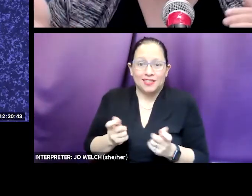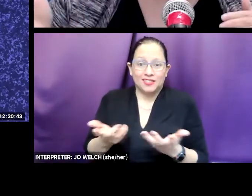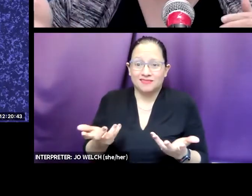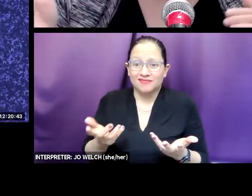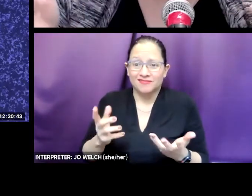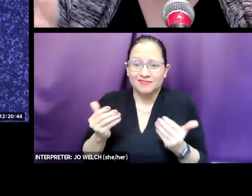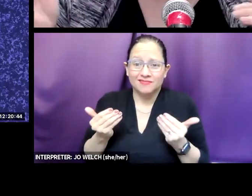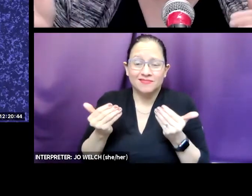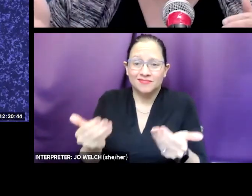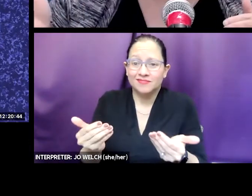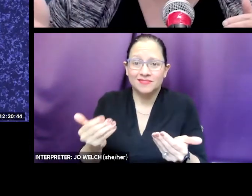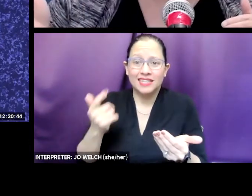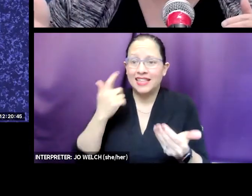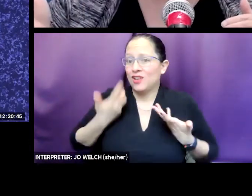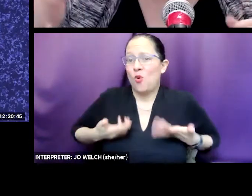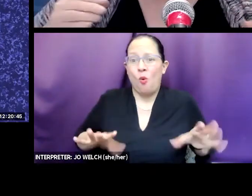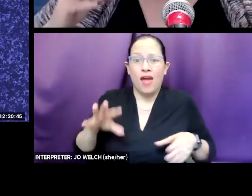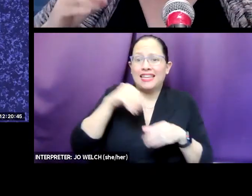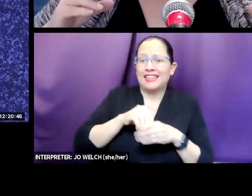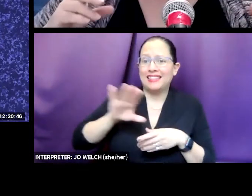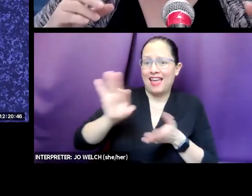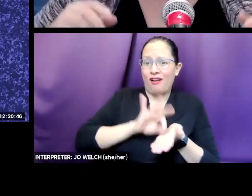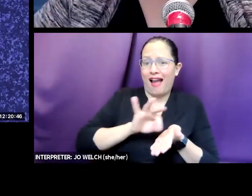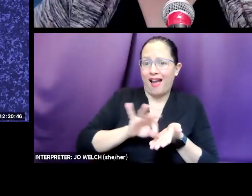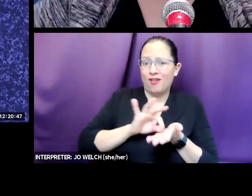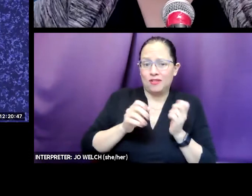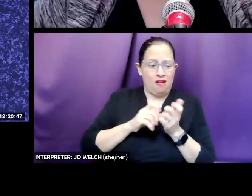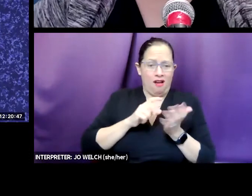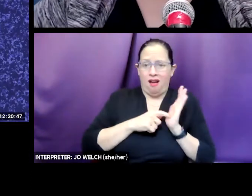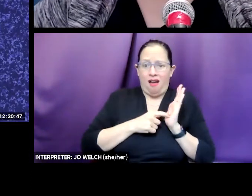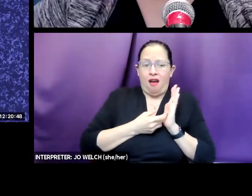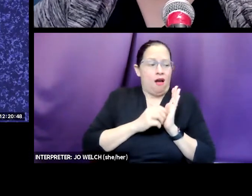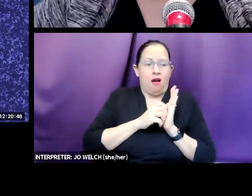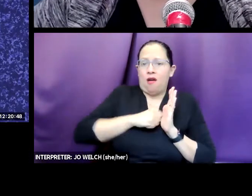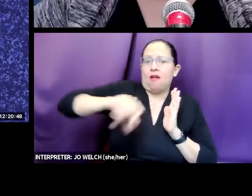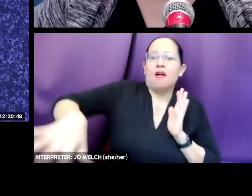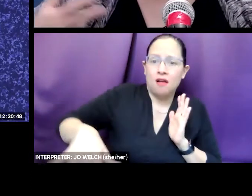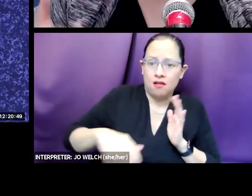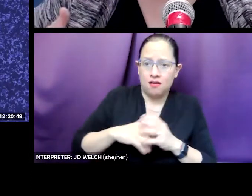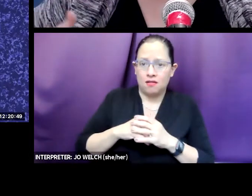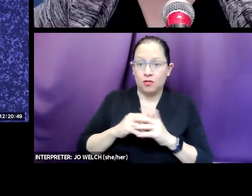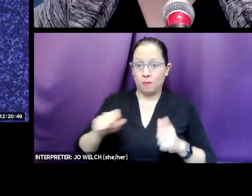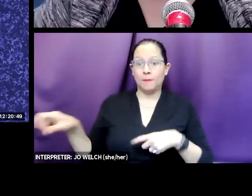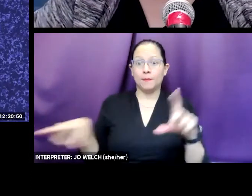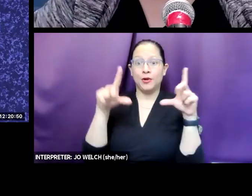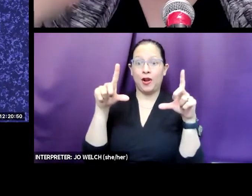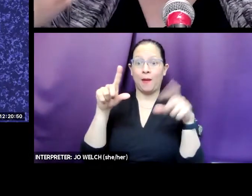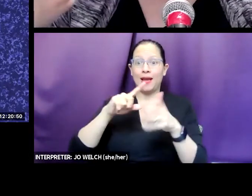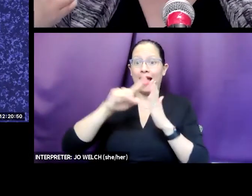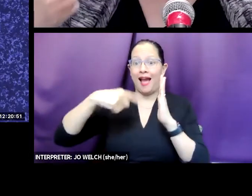information on their accounts very long. And so what they do is they will put it up for a couple hours and then delete it.